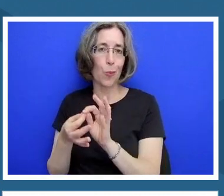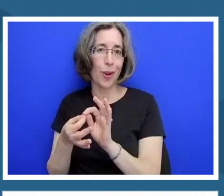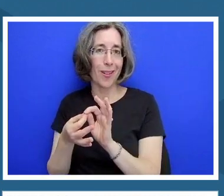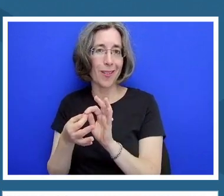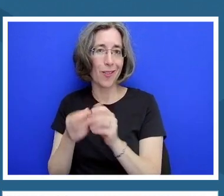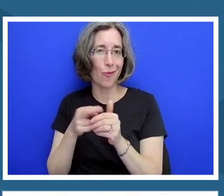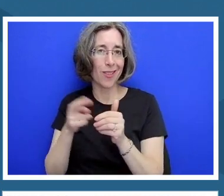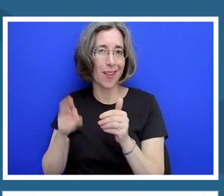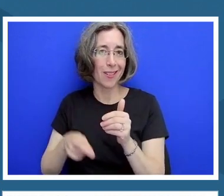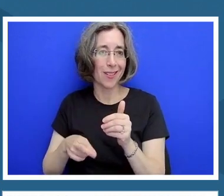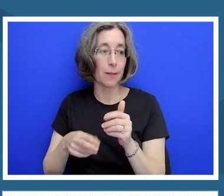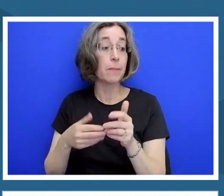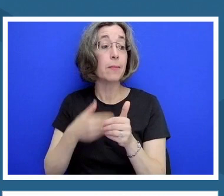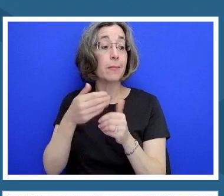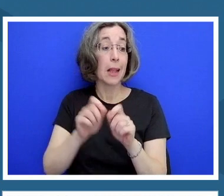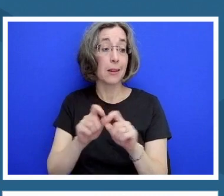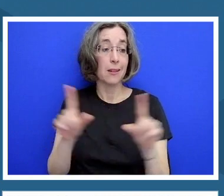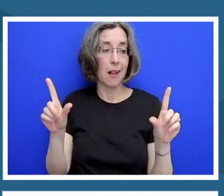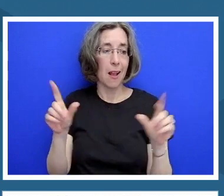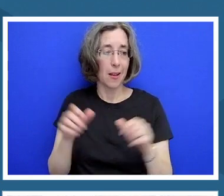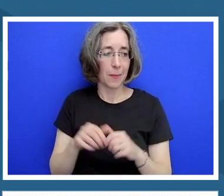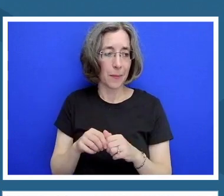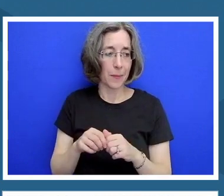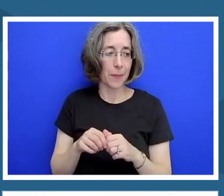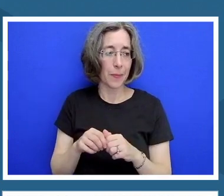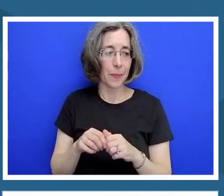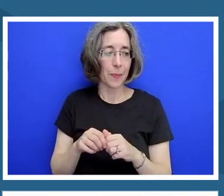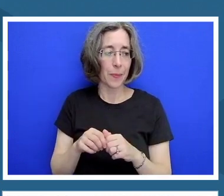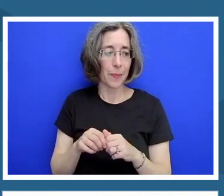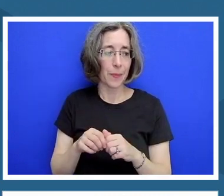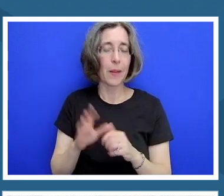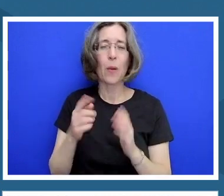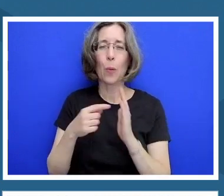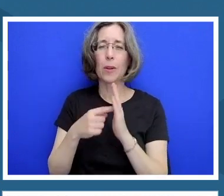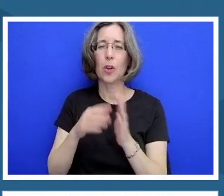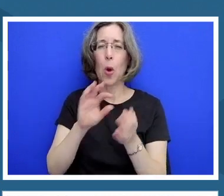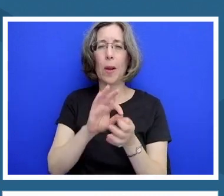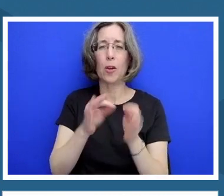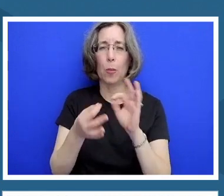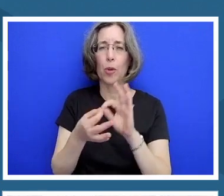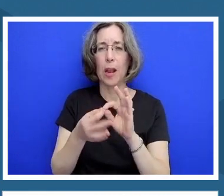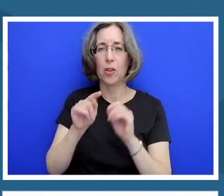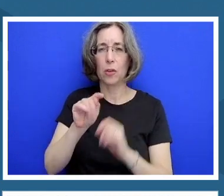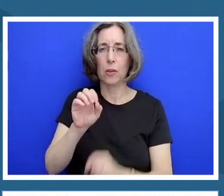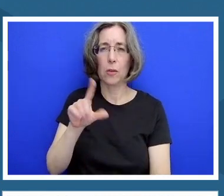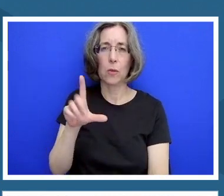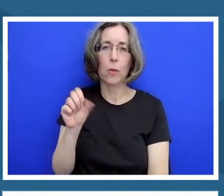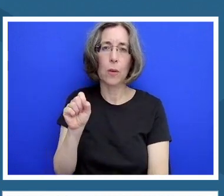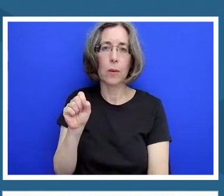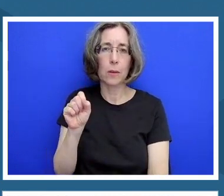you'll see some of the interpretation